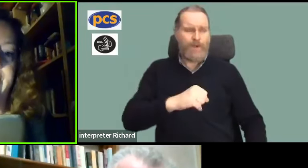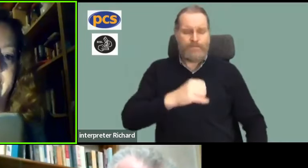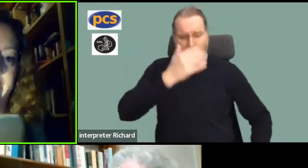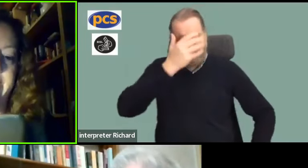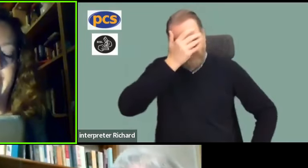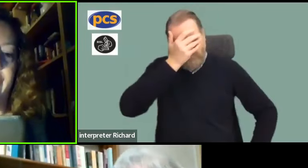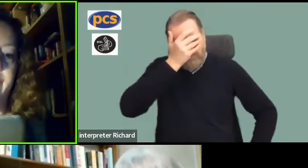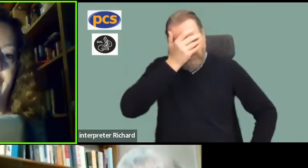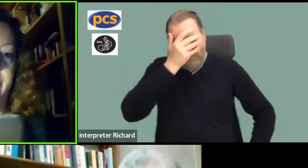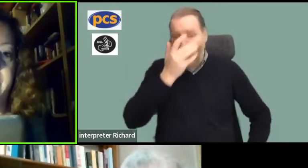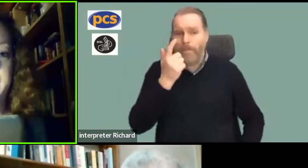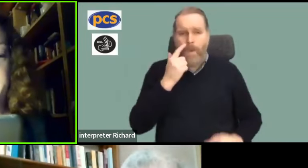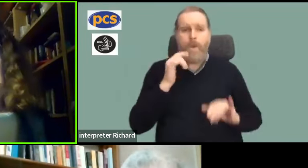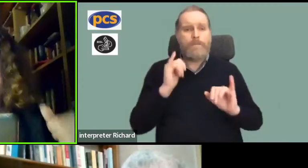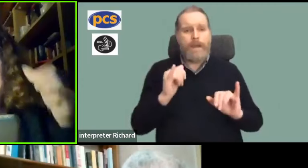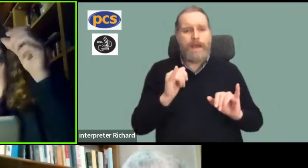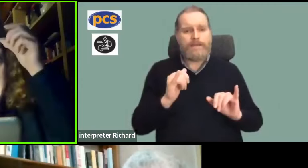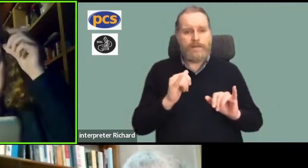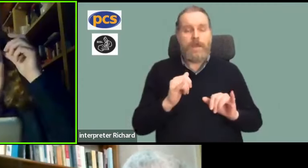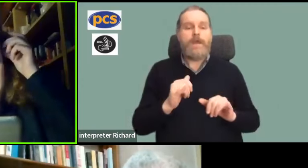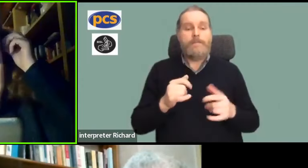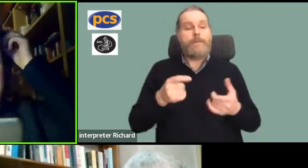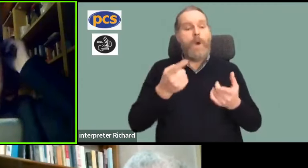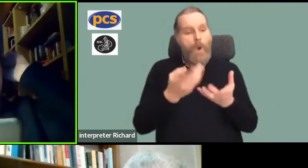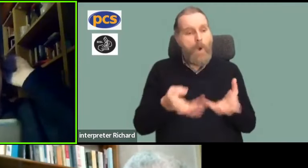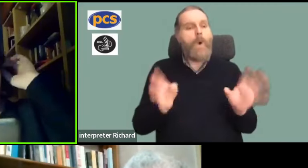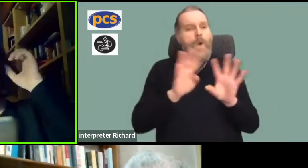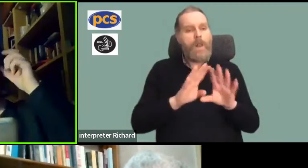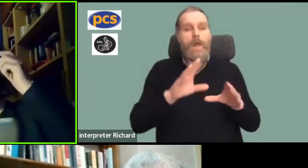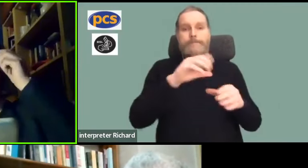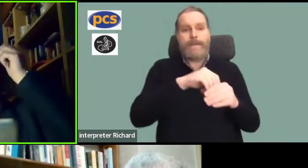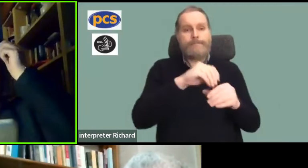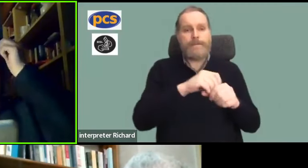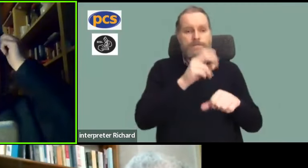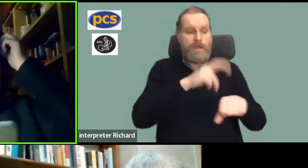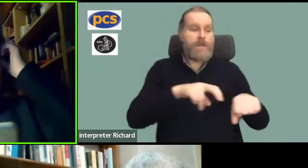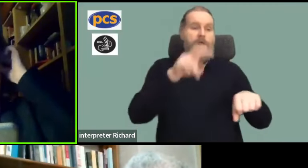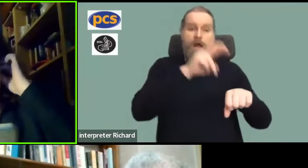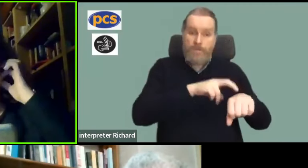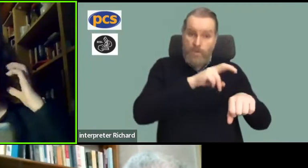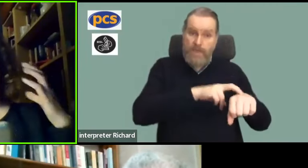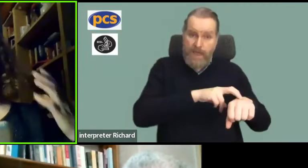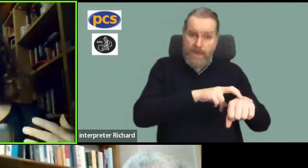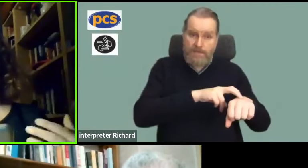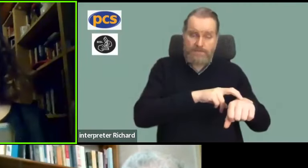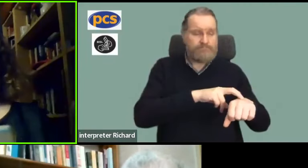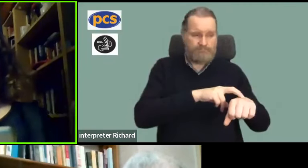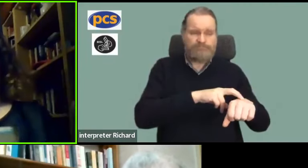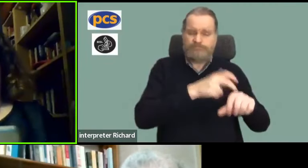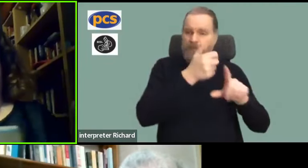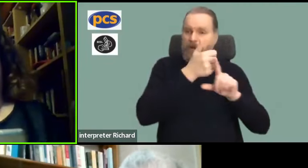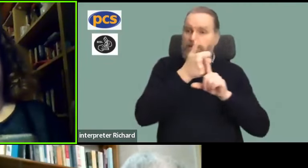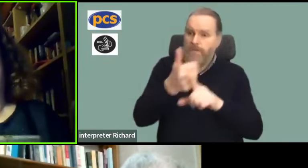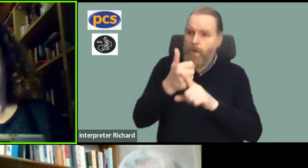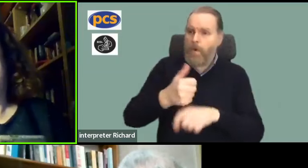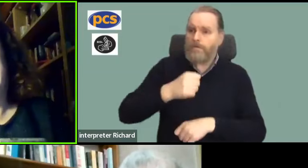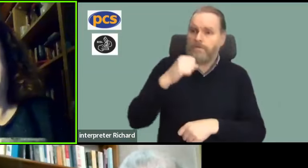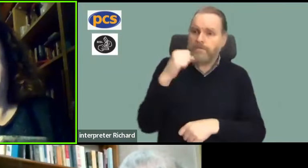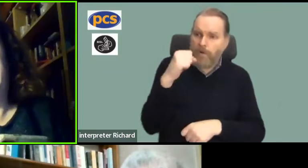in Northern. in Northern Ireland Northern Ireland. And I think you know the messages of solidarity for m from the m from the members in those from the members in and in Bell Faster, really